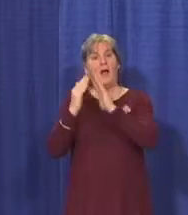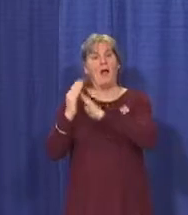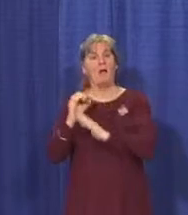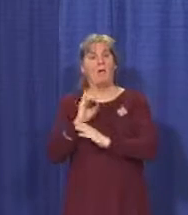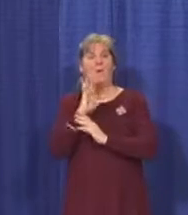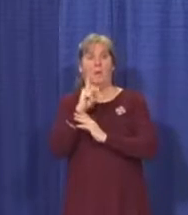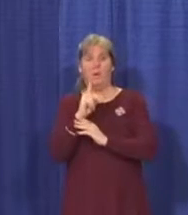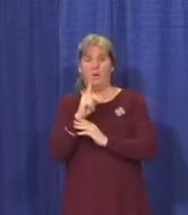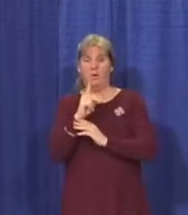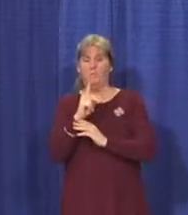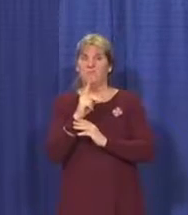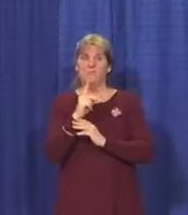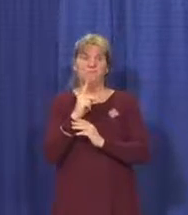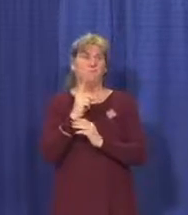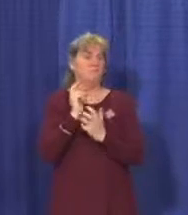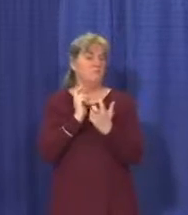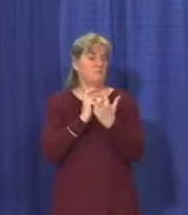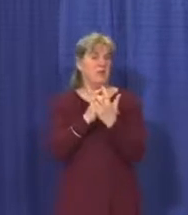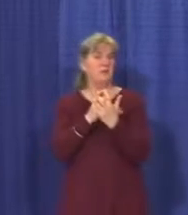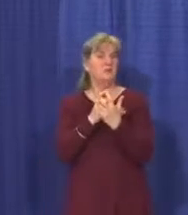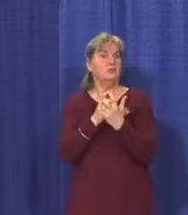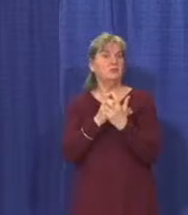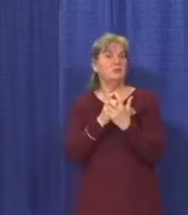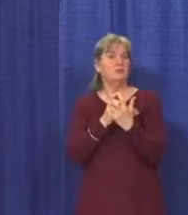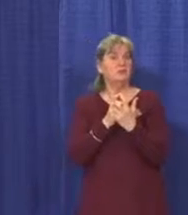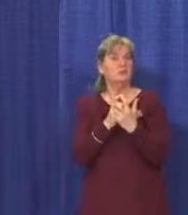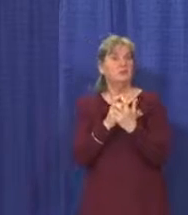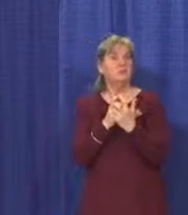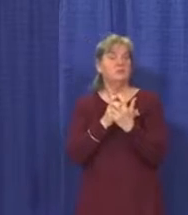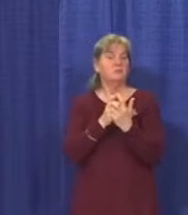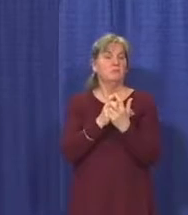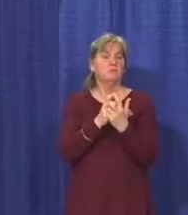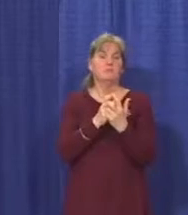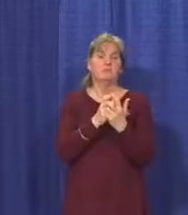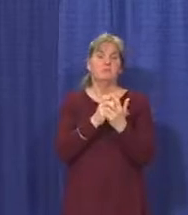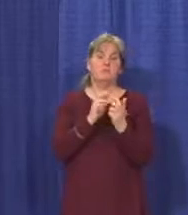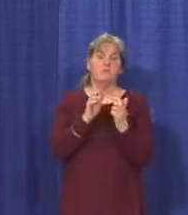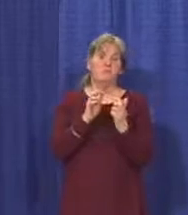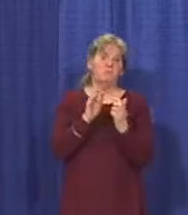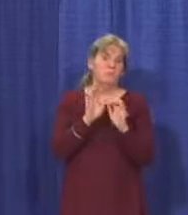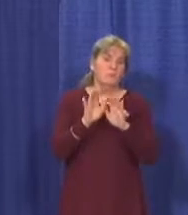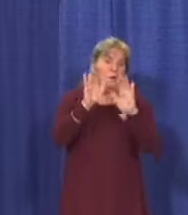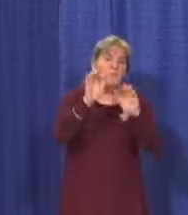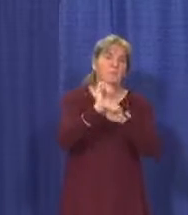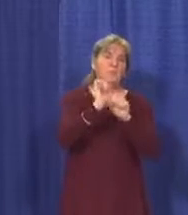over the course of the last four years to better align with those needs. I want to just commend them for